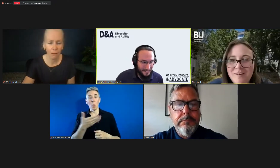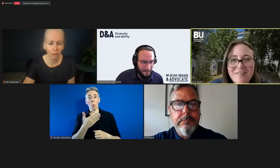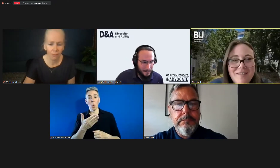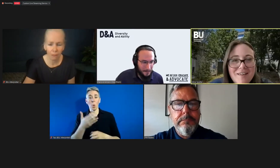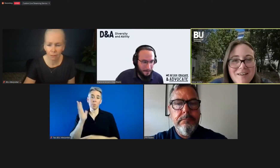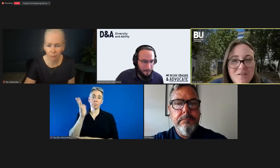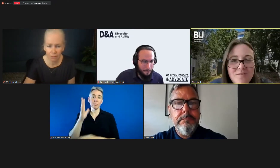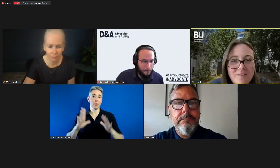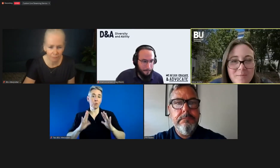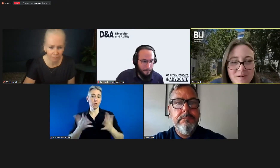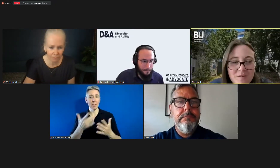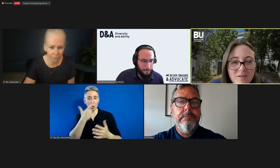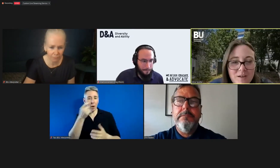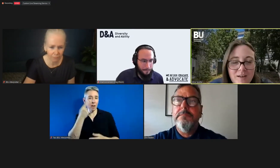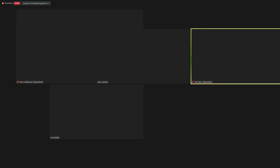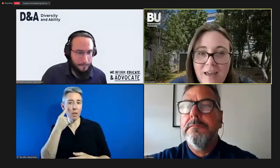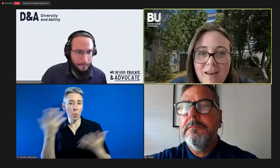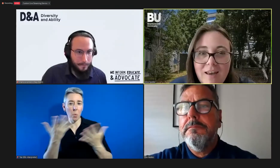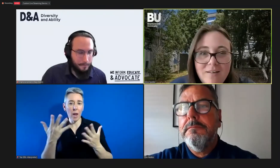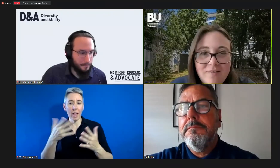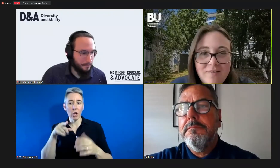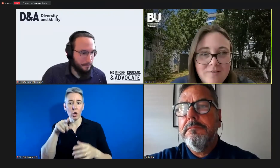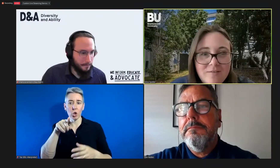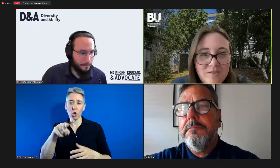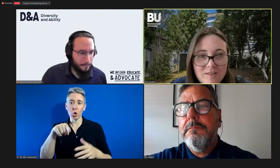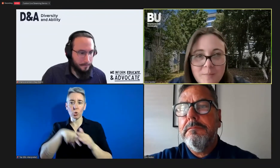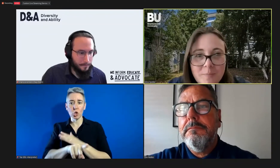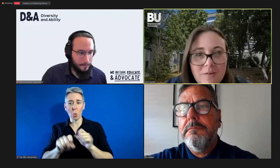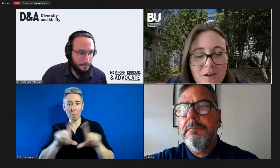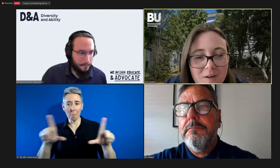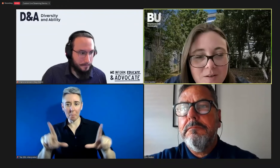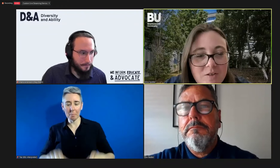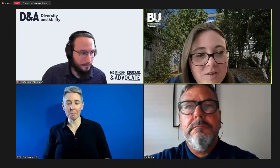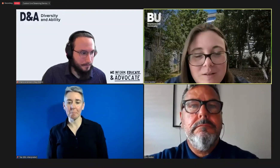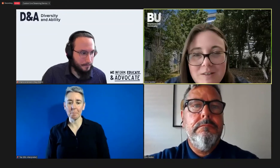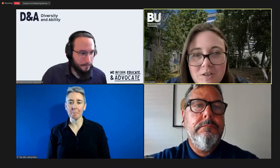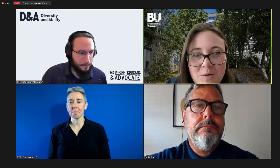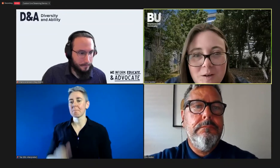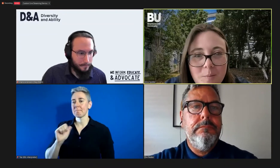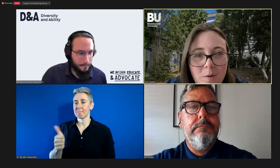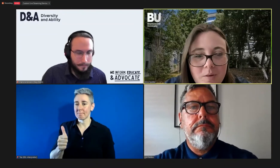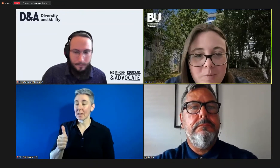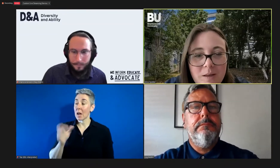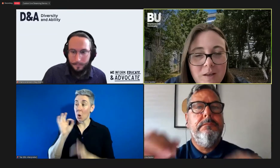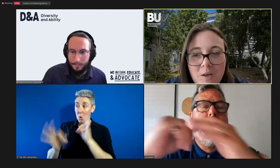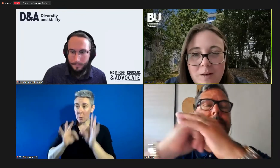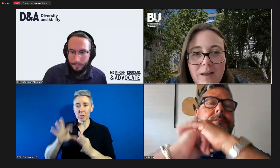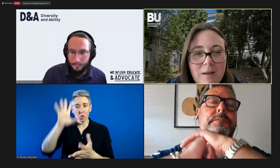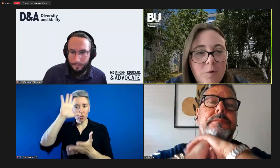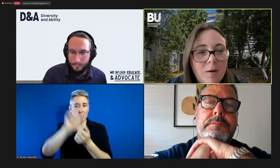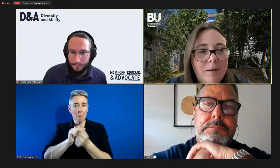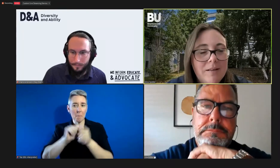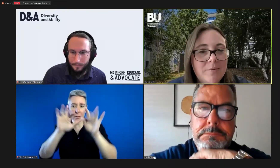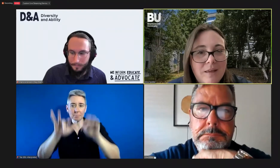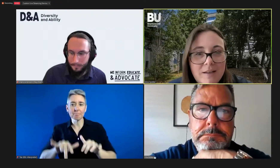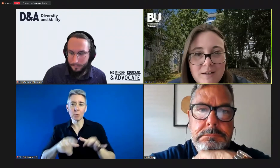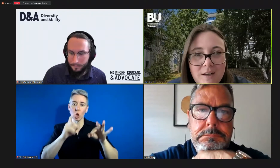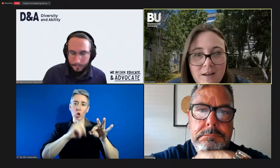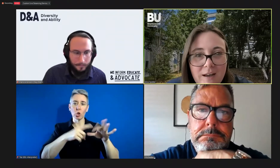Alice: Thank you very much. Again, just if you have any questions, please do pop them in the Q & A and we'll come back to them at the end.